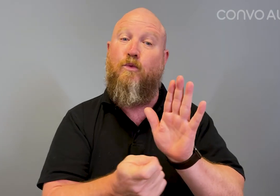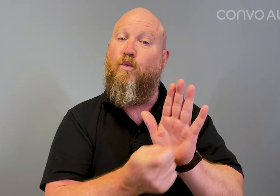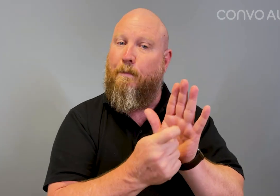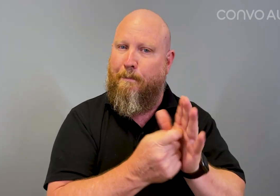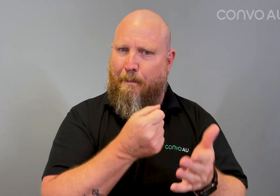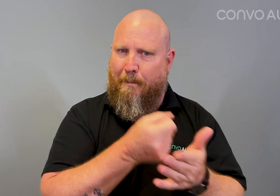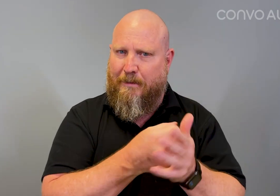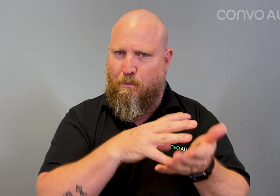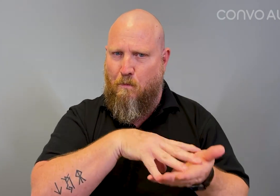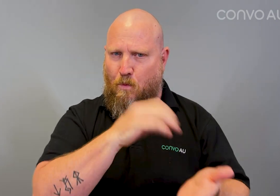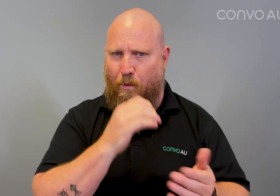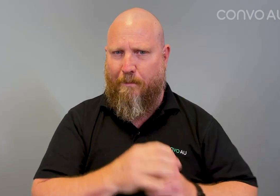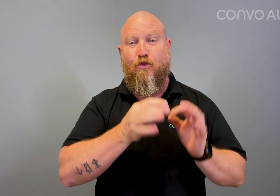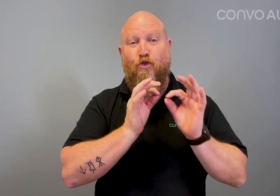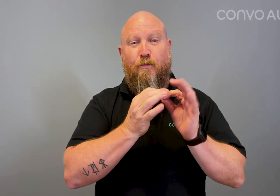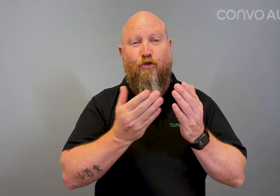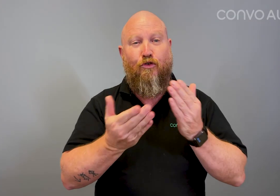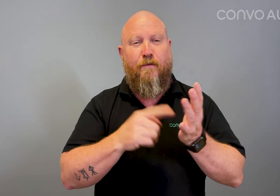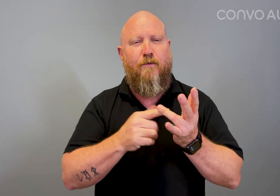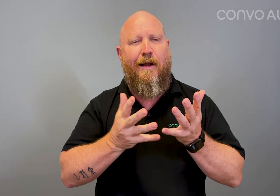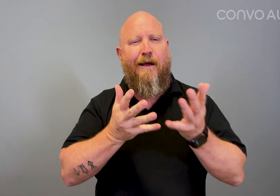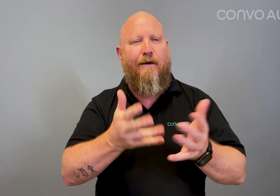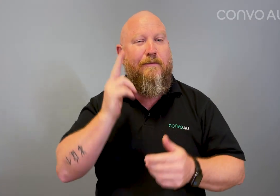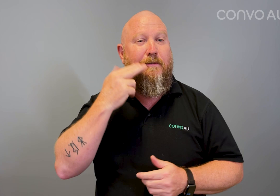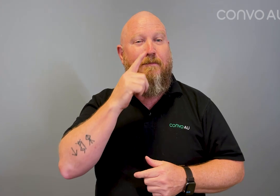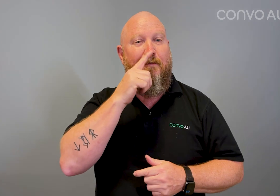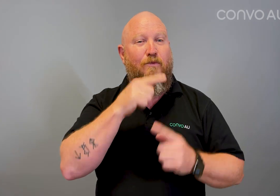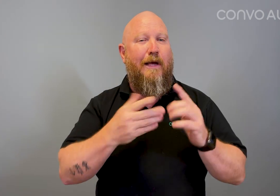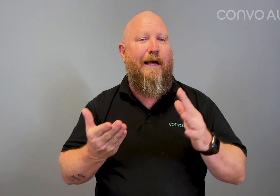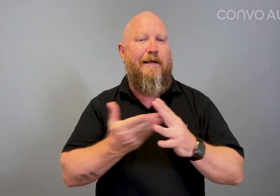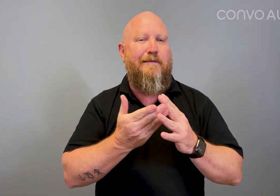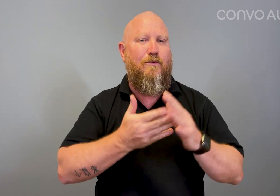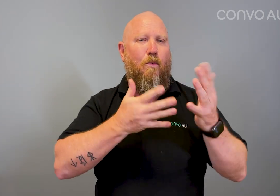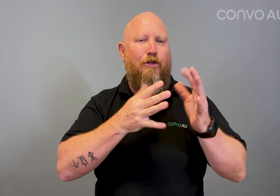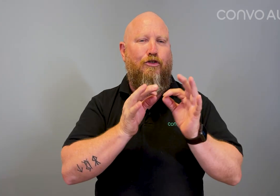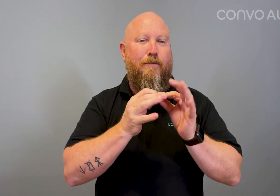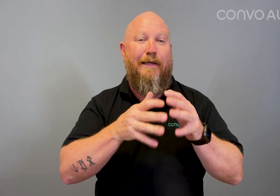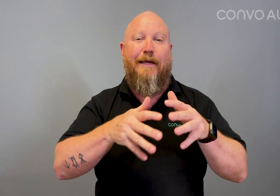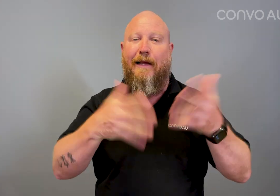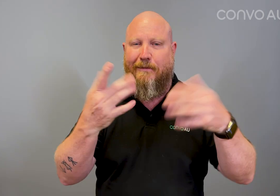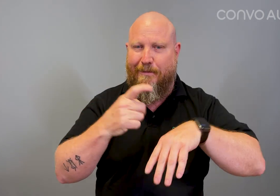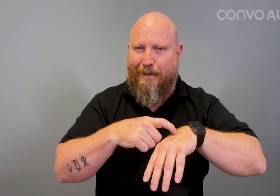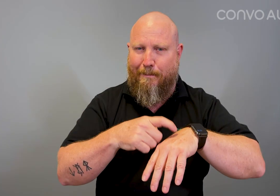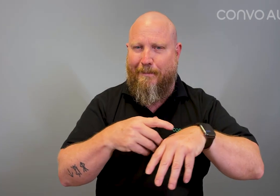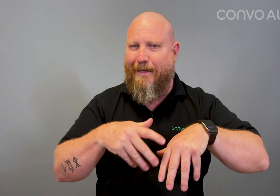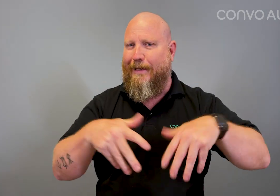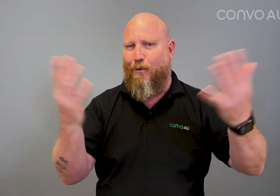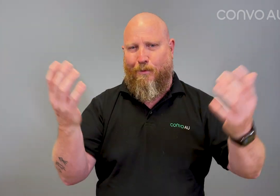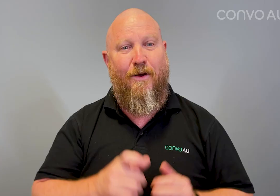a ‘subscription-based’ model interpreting services to allow Deaf people to access Auslan interpreters anytime, anywhere.